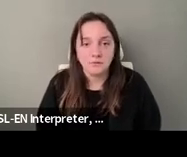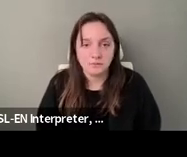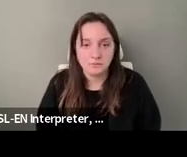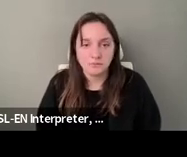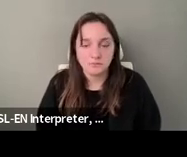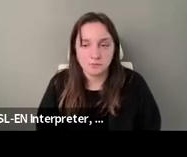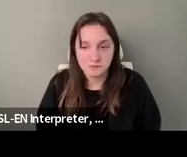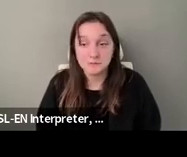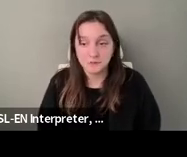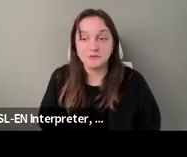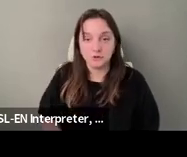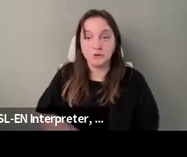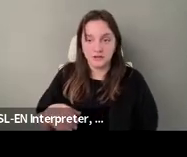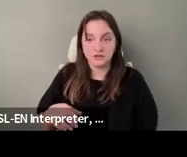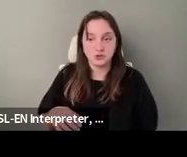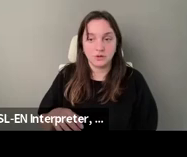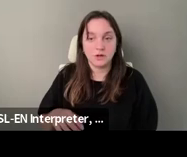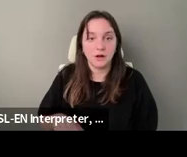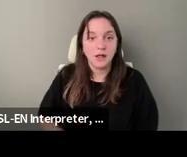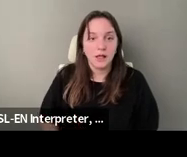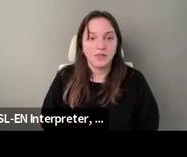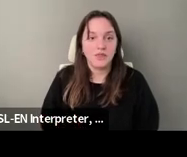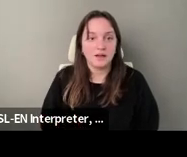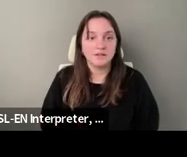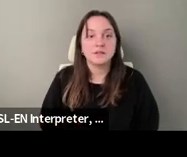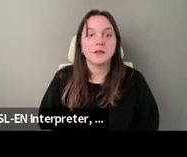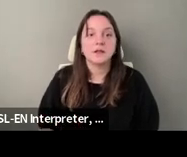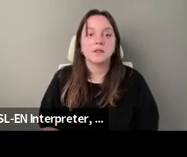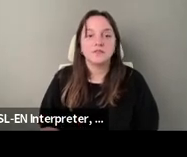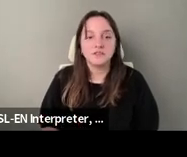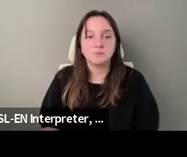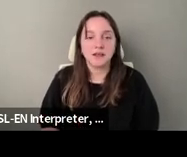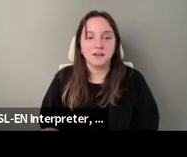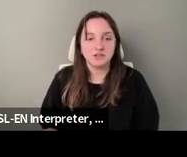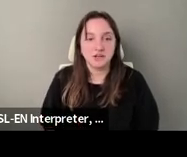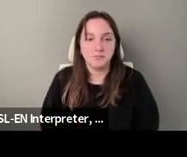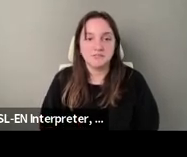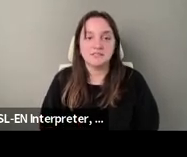we are, responsible to ensure that this recognition encompasses the individual and